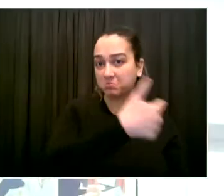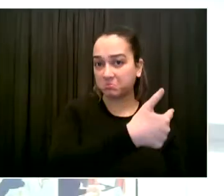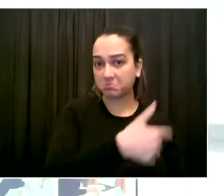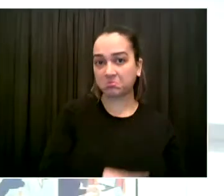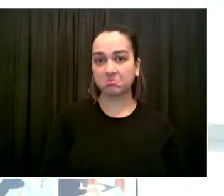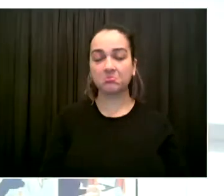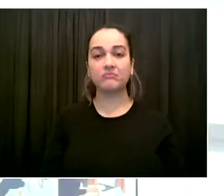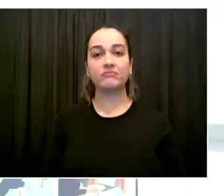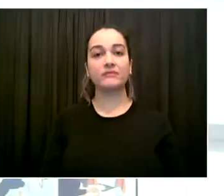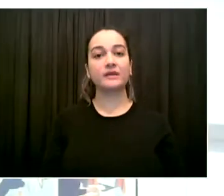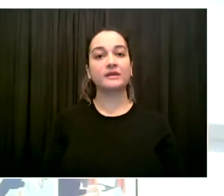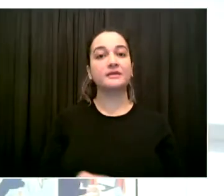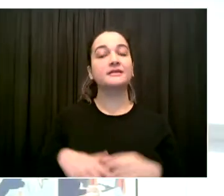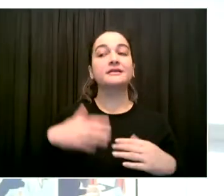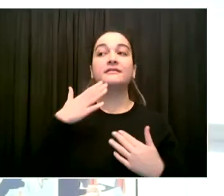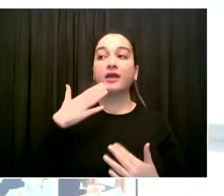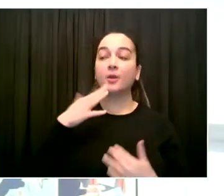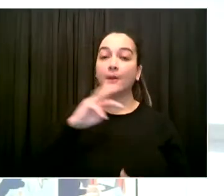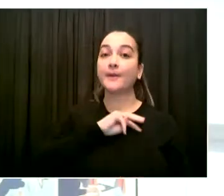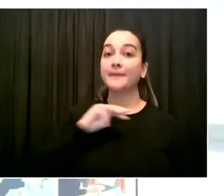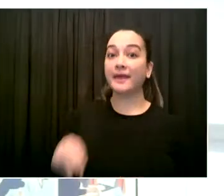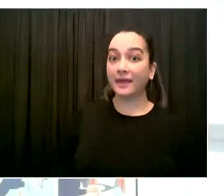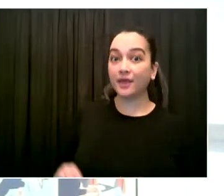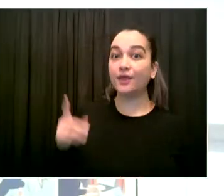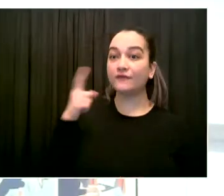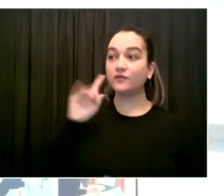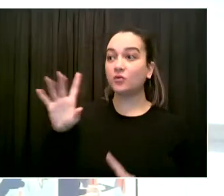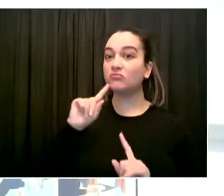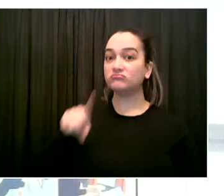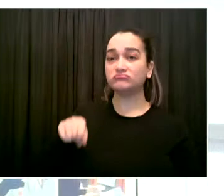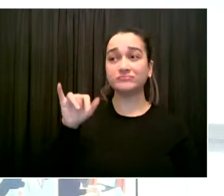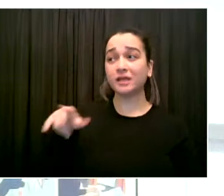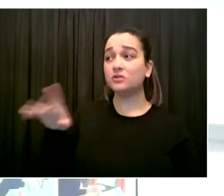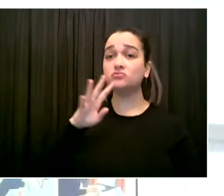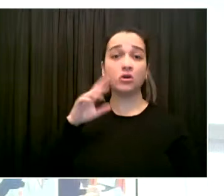DR. KATZ WANTS TO JOIN IN. THANK YOU MR.